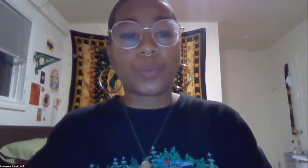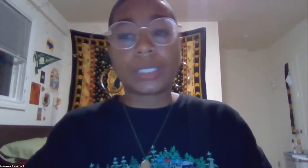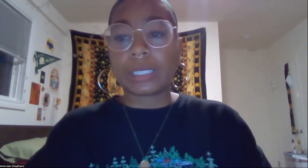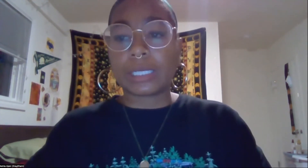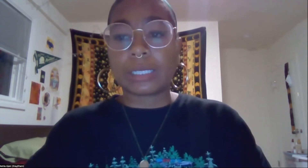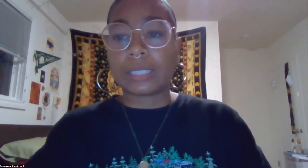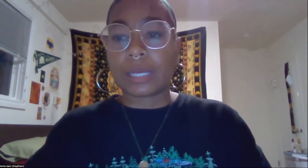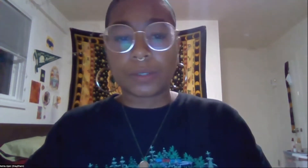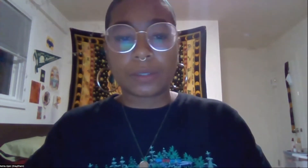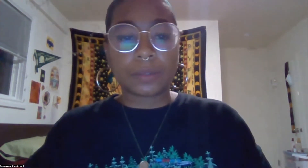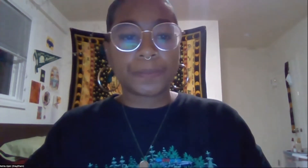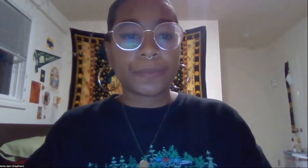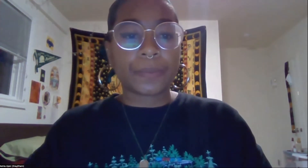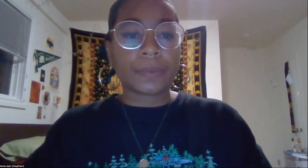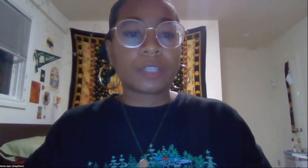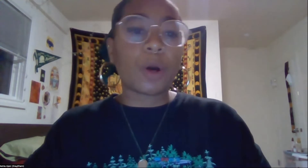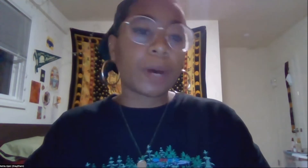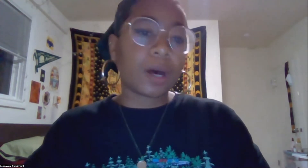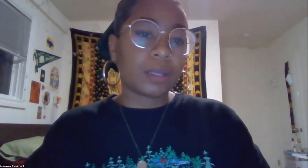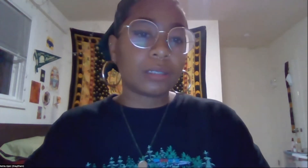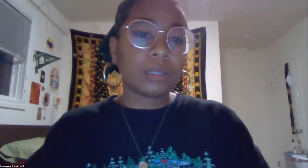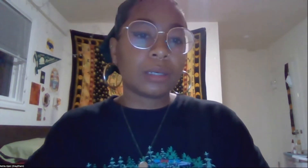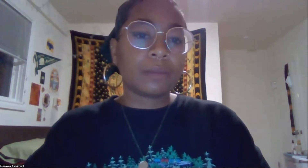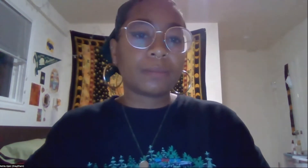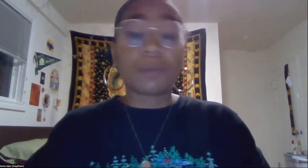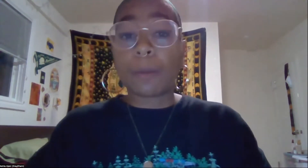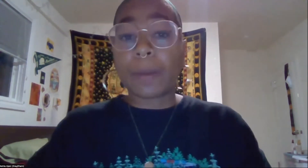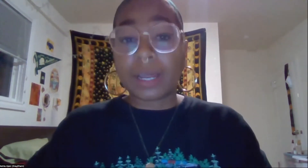once the dust settles. Small pond, small body,